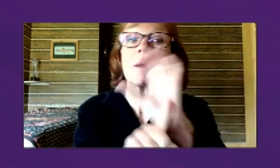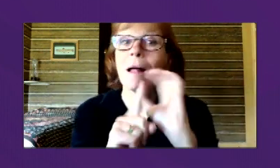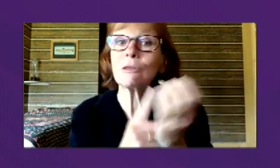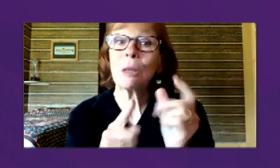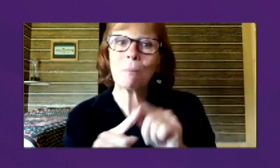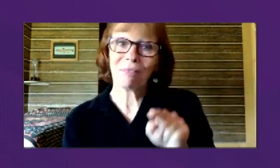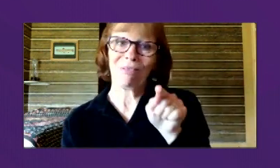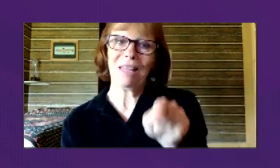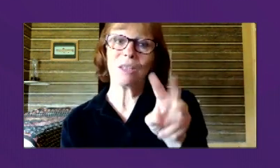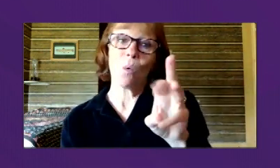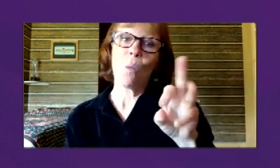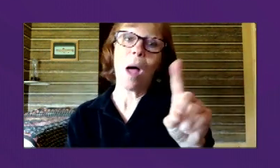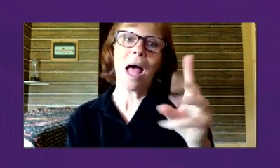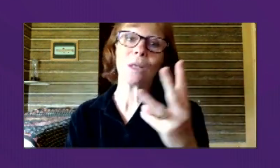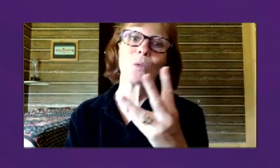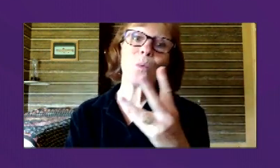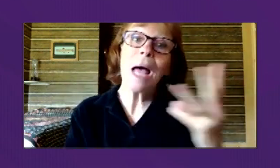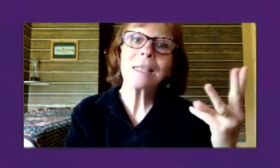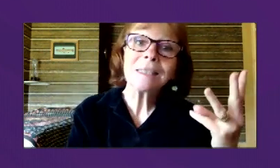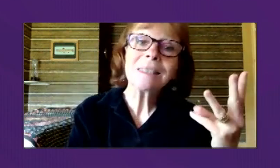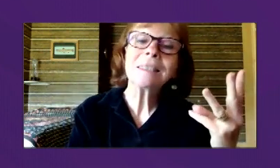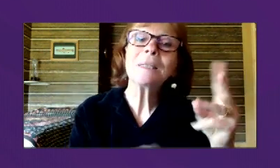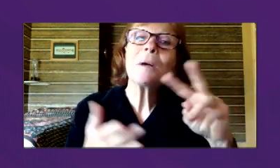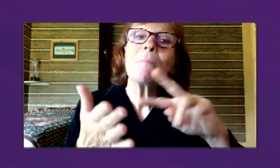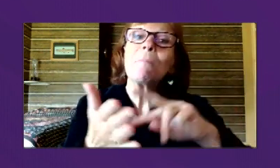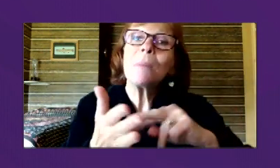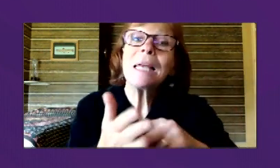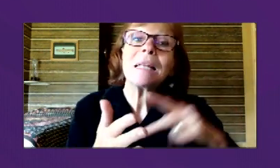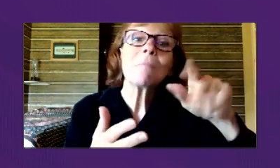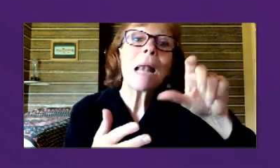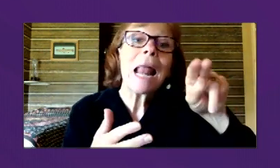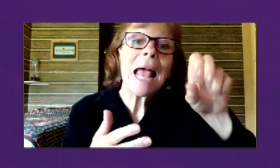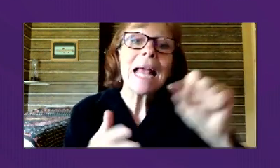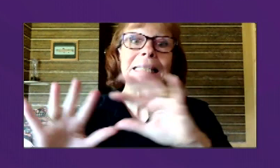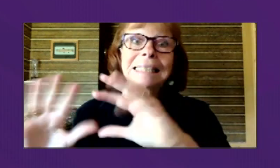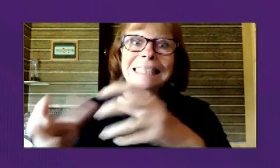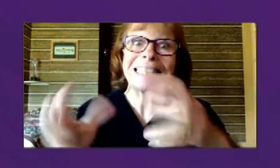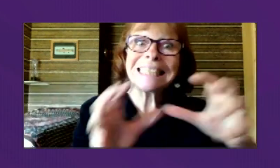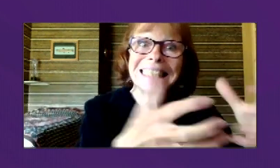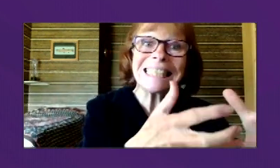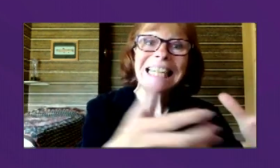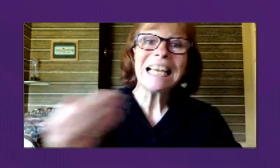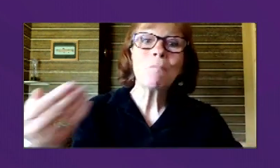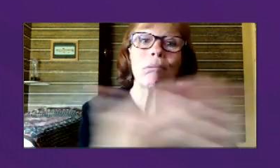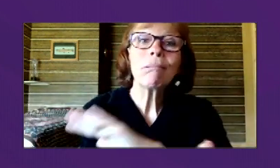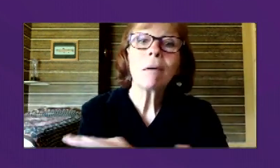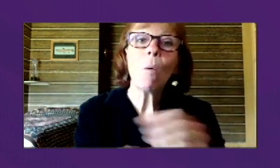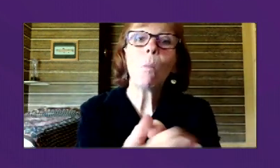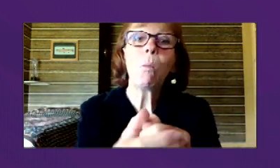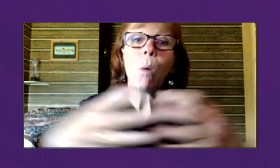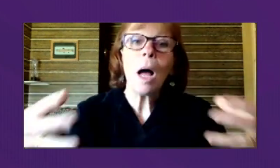further homogenize an image of the Plains Indian instead of using specificity such as Lakota or